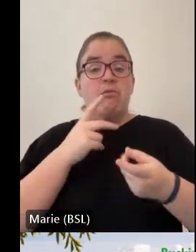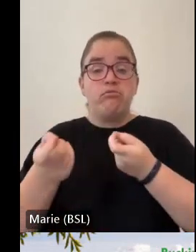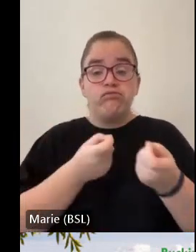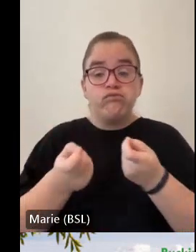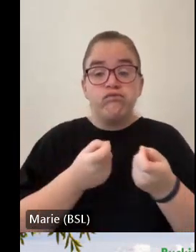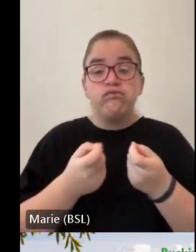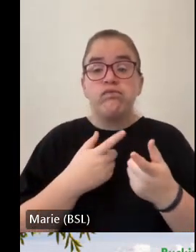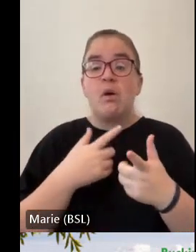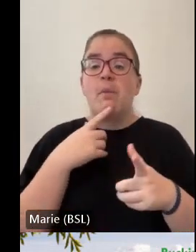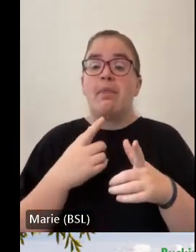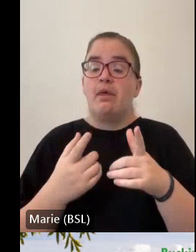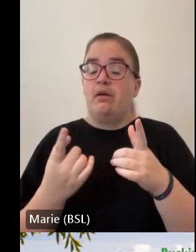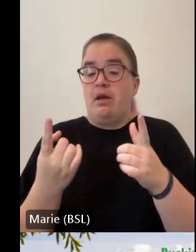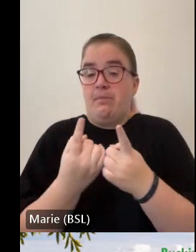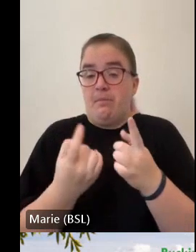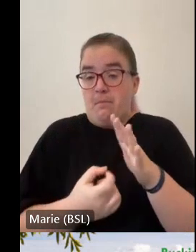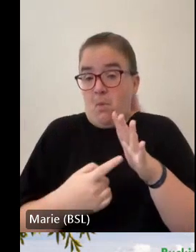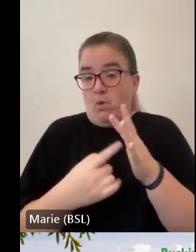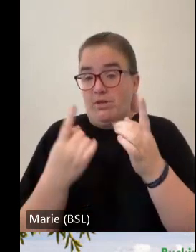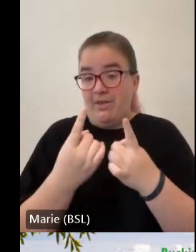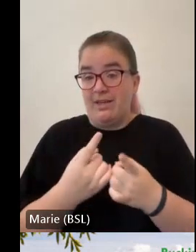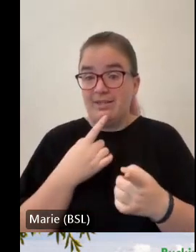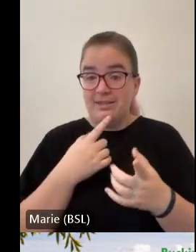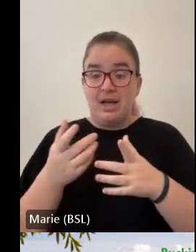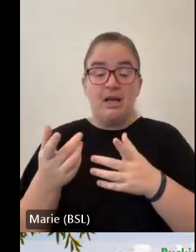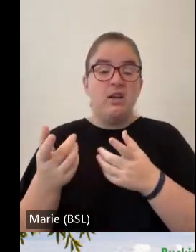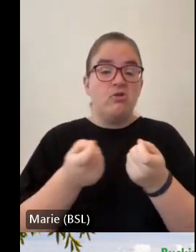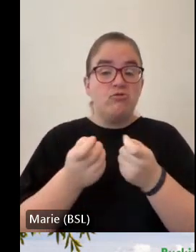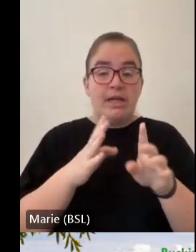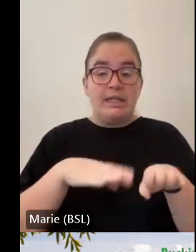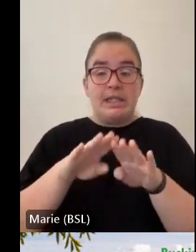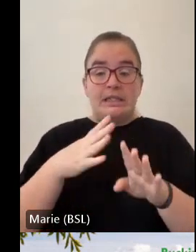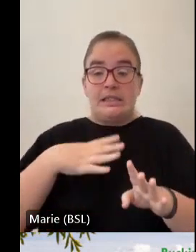which trading standards need to know about, it will be passed